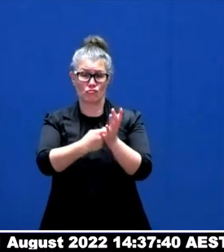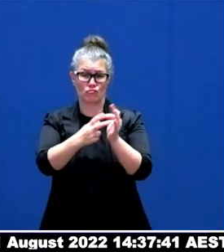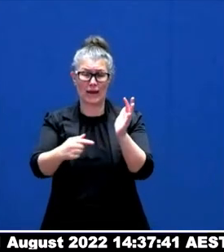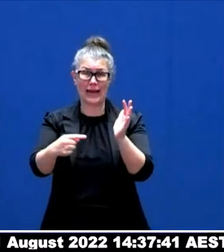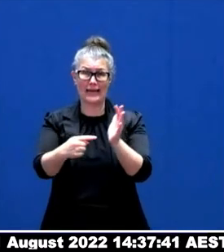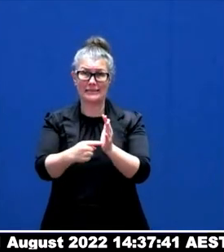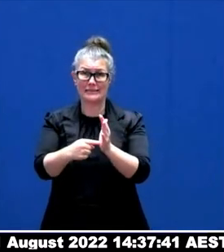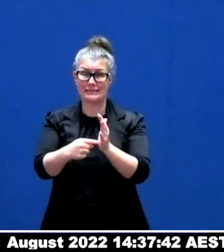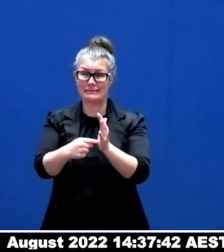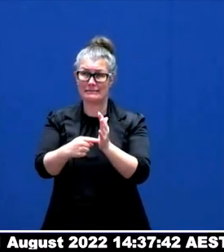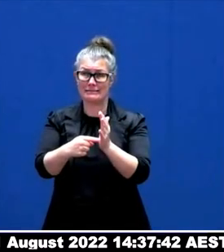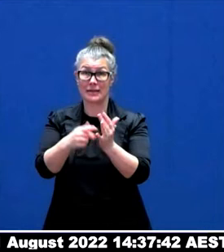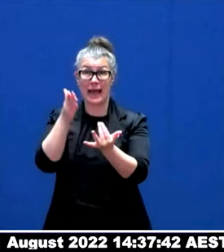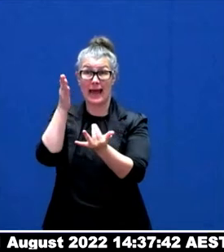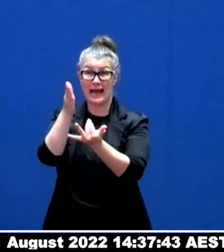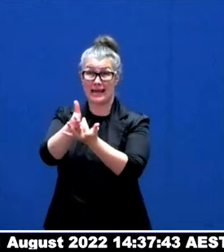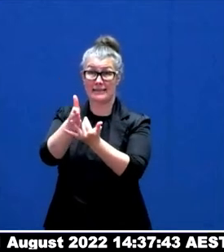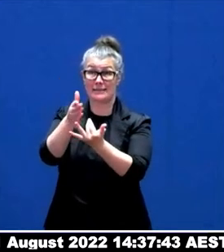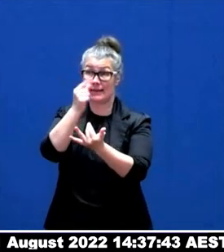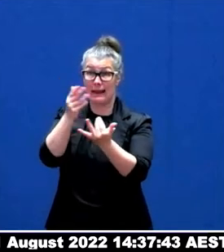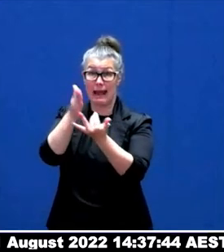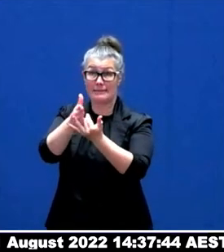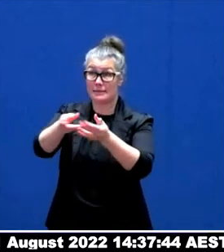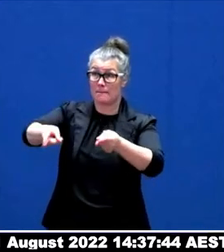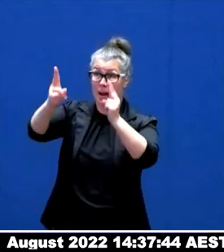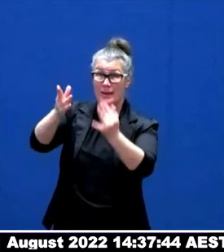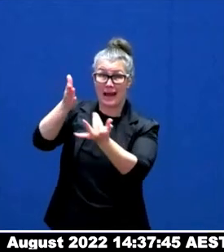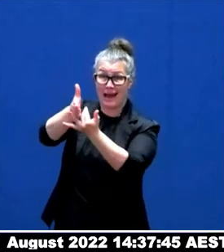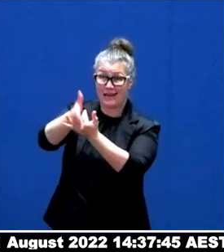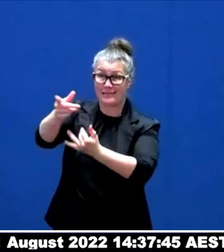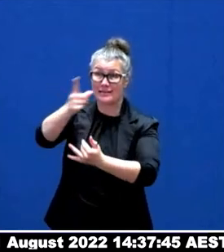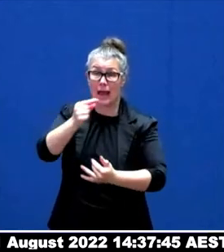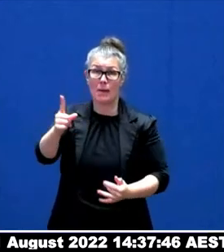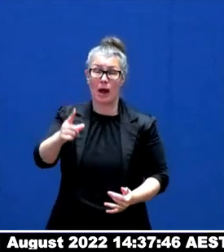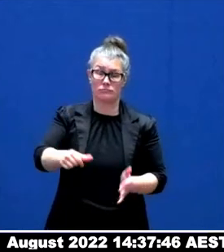apartment would be way outside of what a participant who's eligible for SDA could